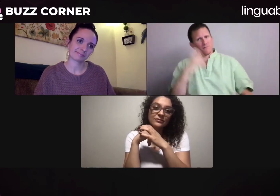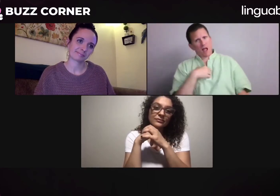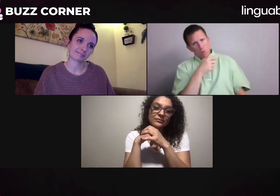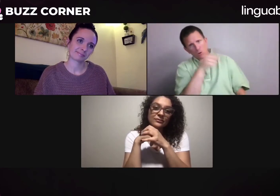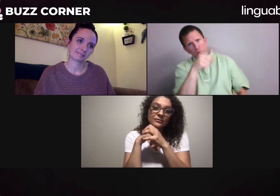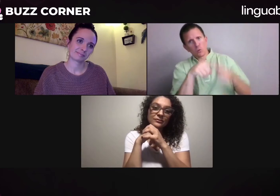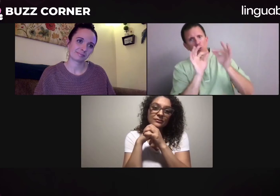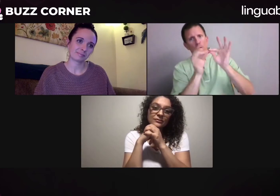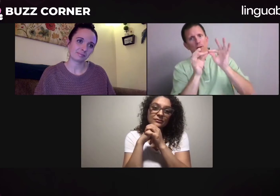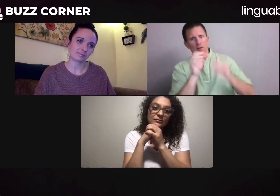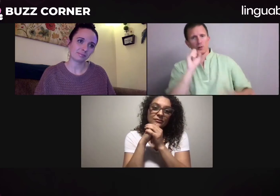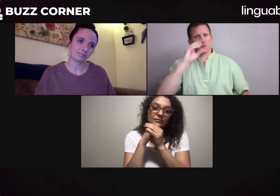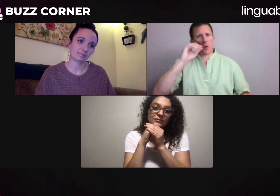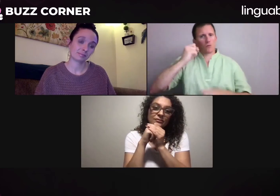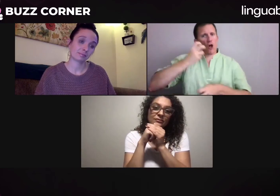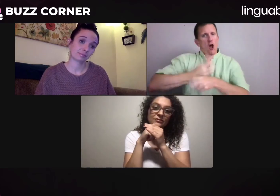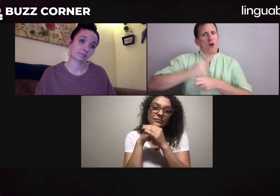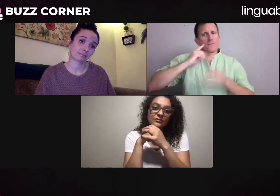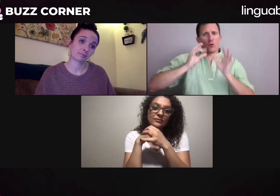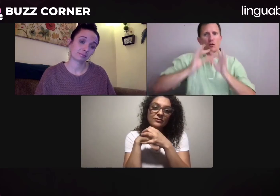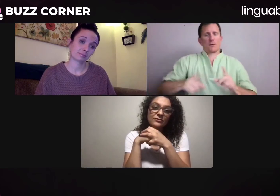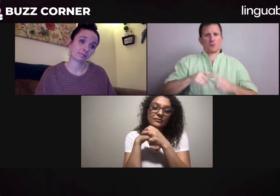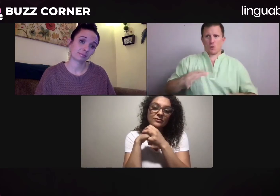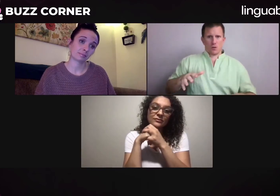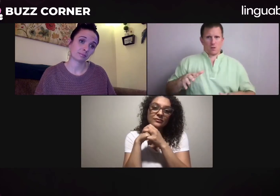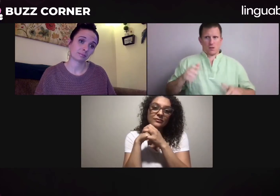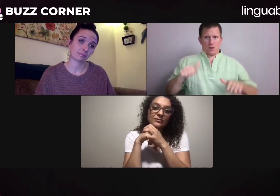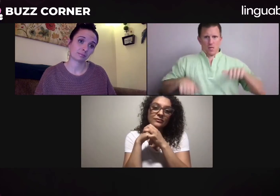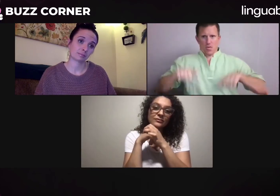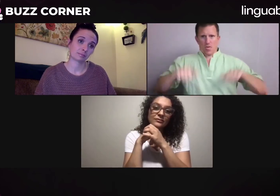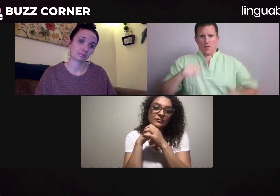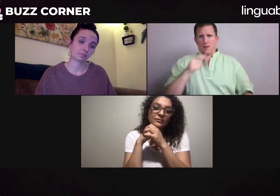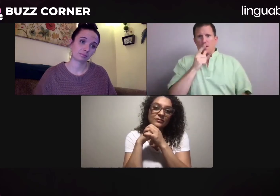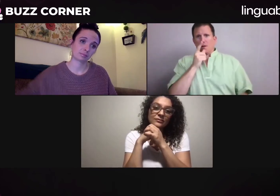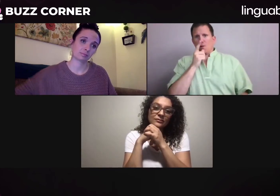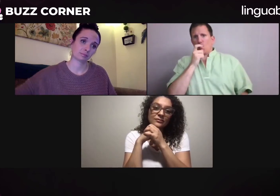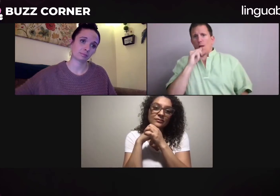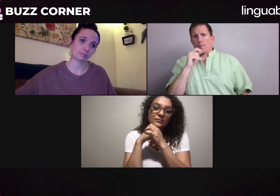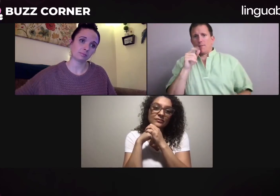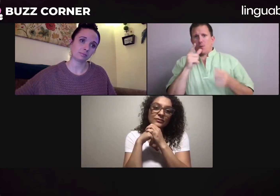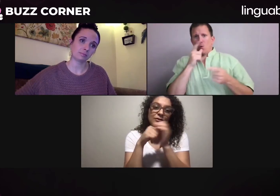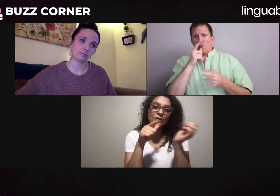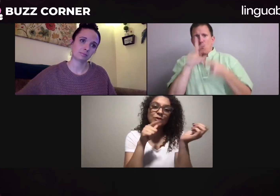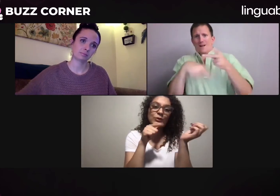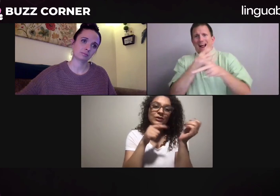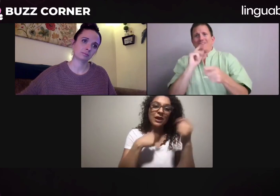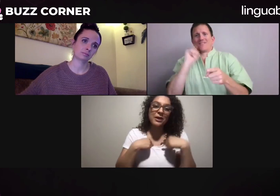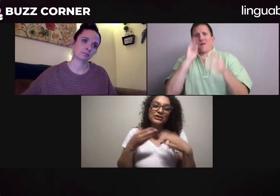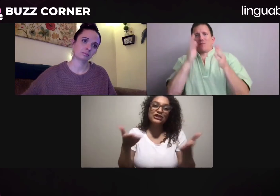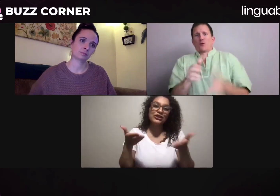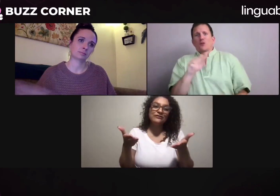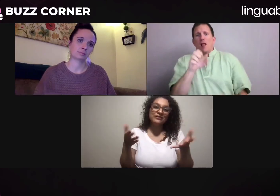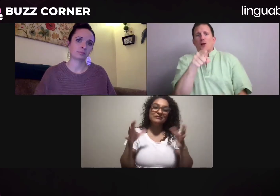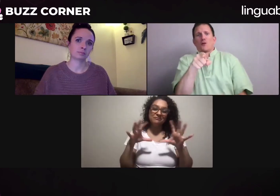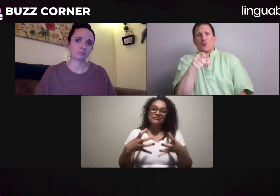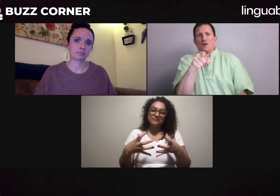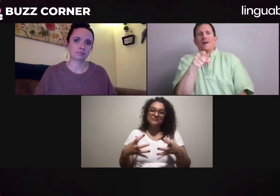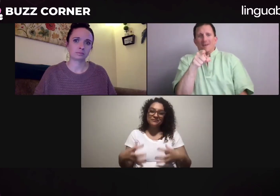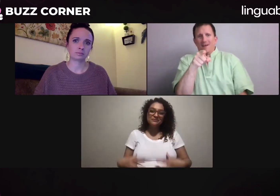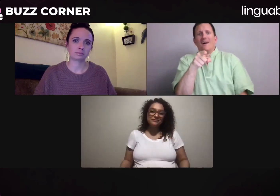But then there are other Deaf people are like, “Hey, no, I want you to interpret. I don't want you to interact with us.” And so it's hard for the interpreter to be like, “What kind of Deaf person are you?” Right?